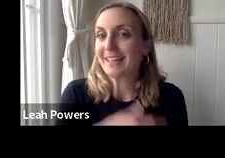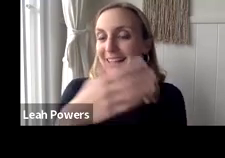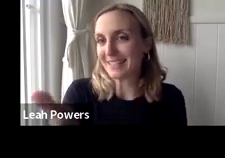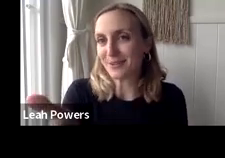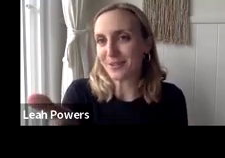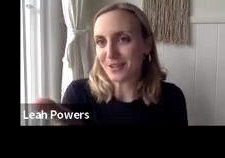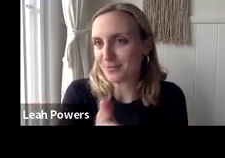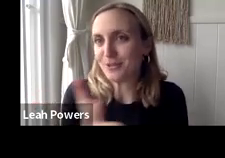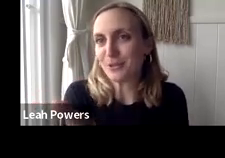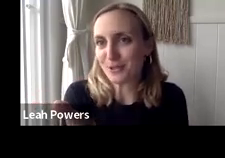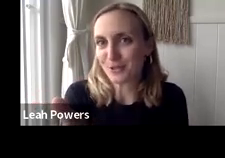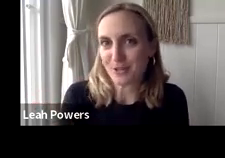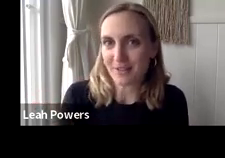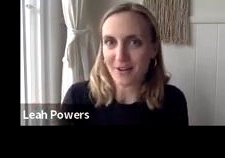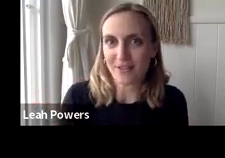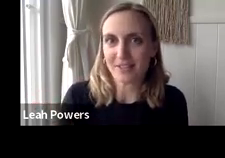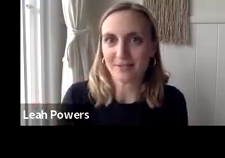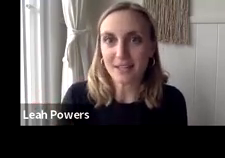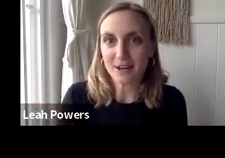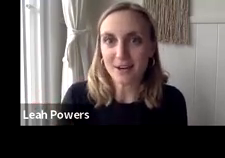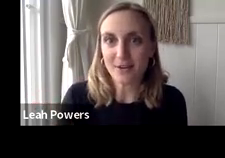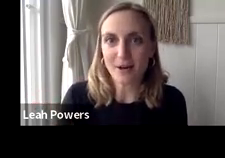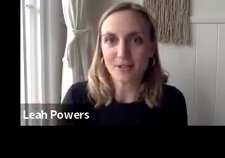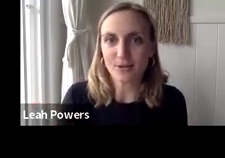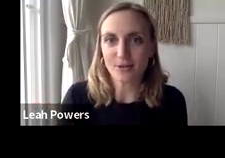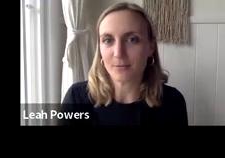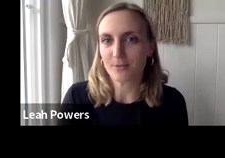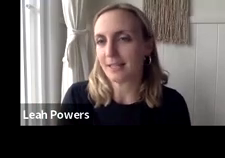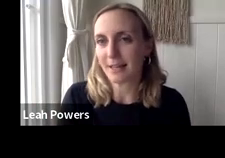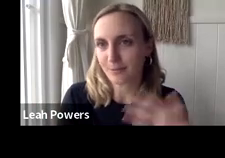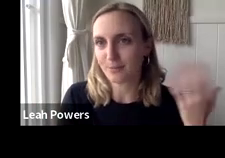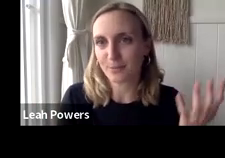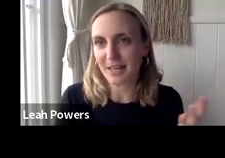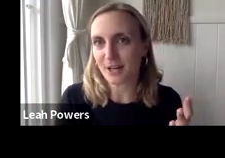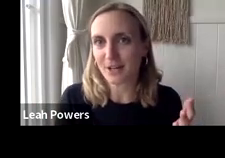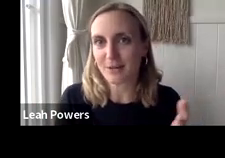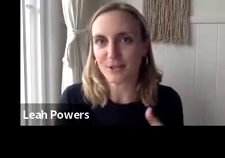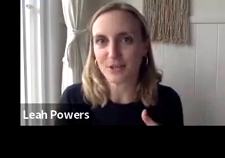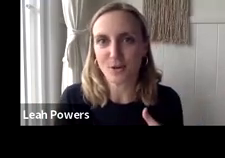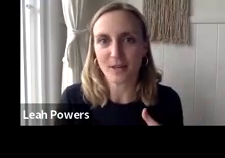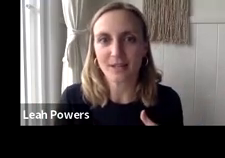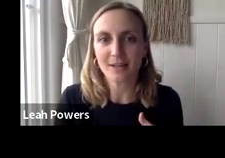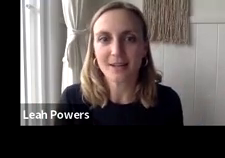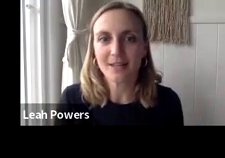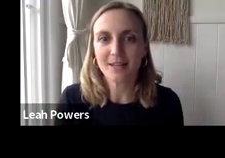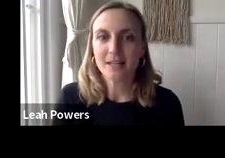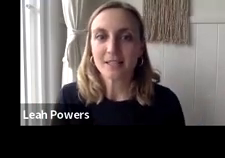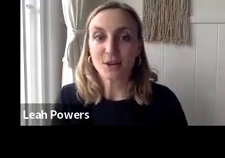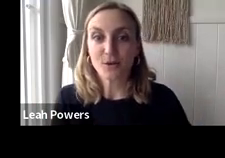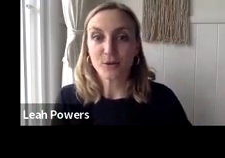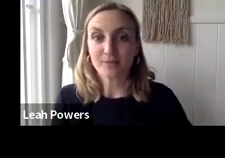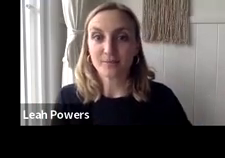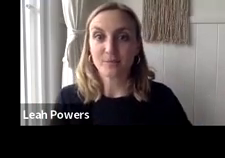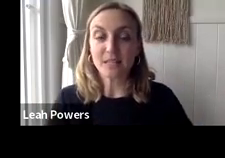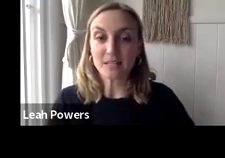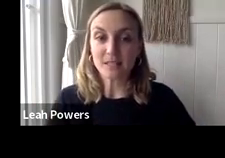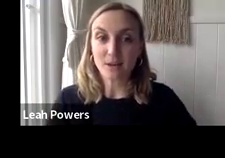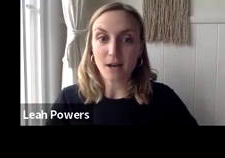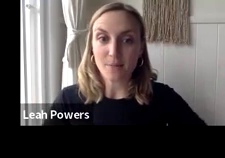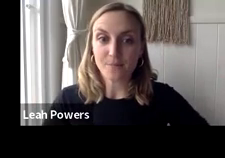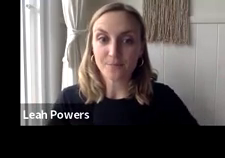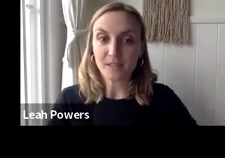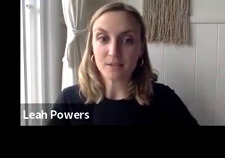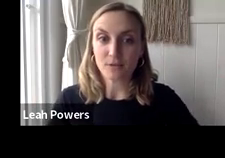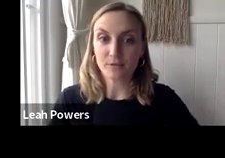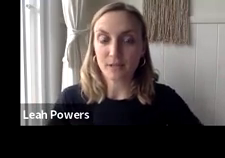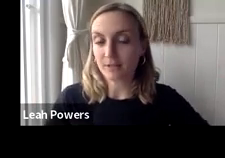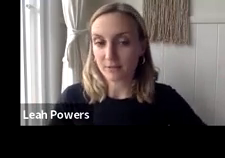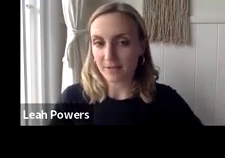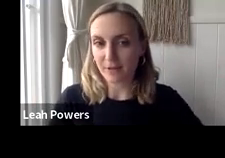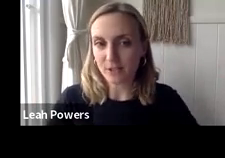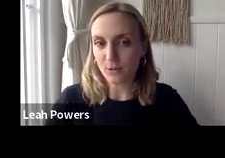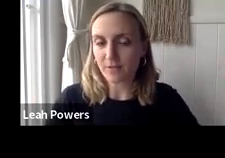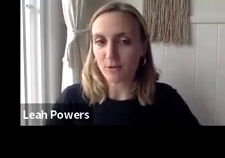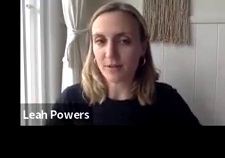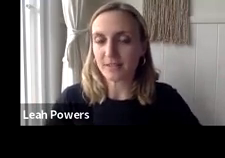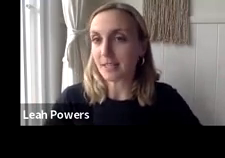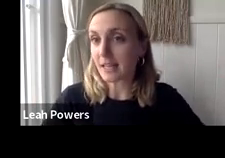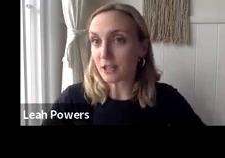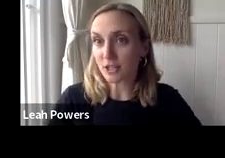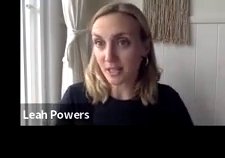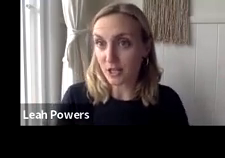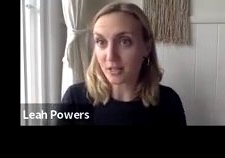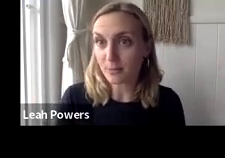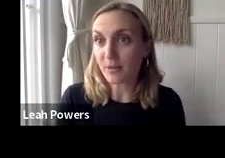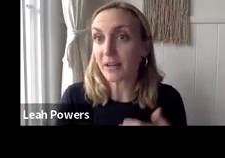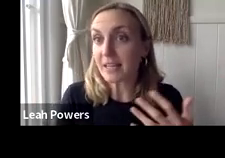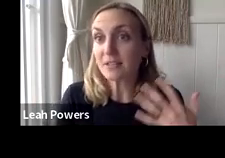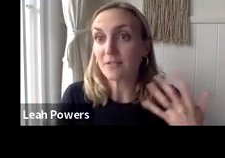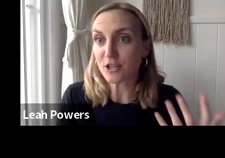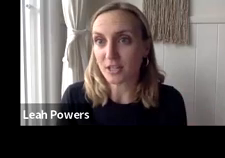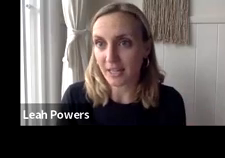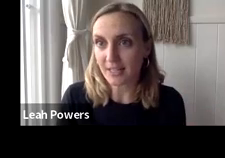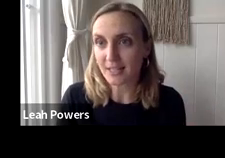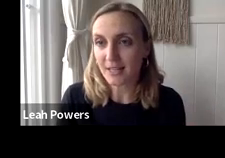Leah: this is sort of the Youtube description. I found this video. Also, I don't need to like play at all. I'm just showing here. So these so and yeah, France 24, this is an English discussion, but there is French in it.